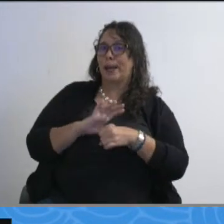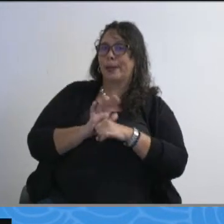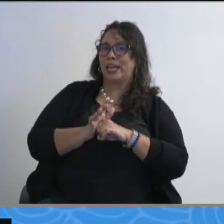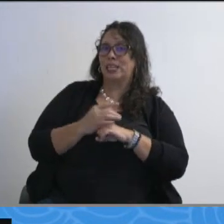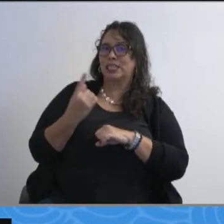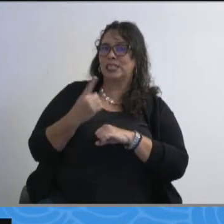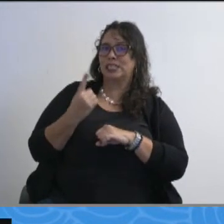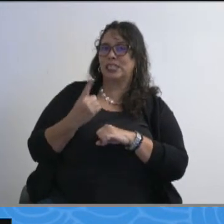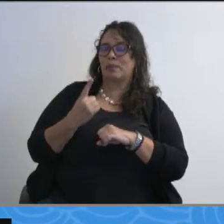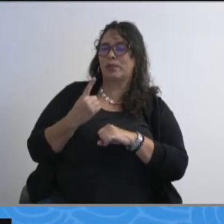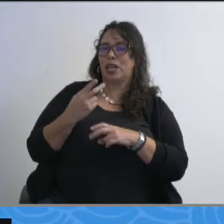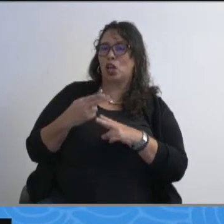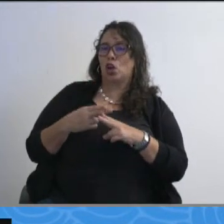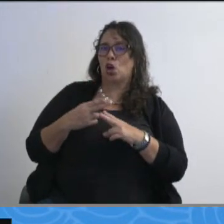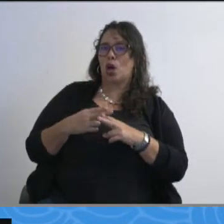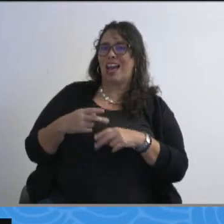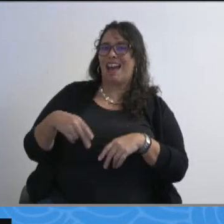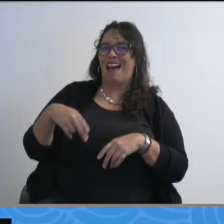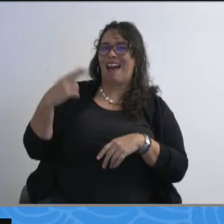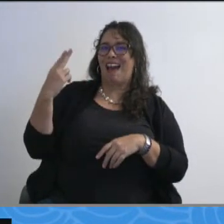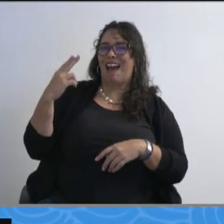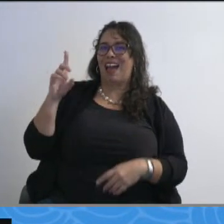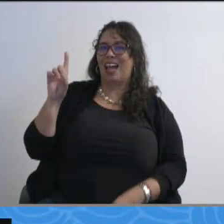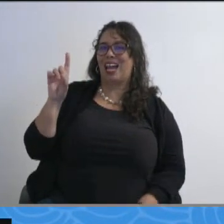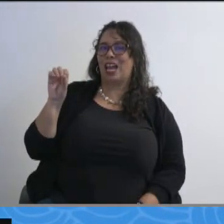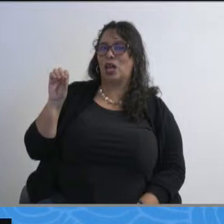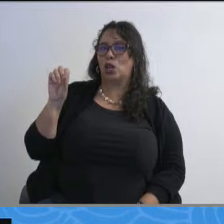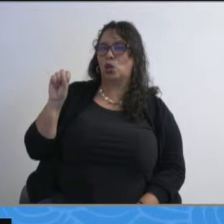high-dosage tutoring received a lot of attention,